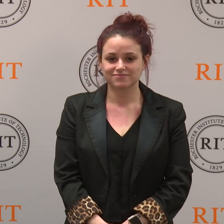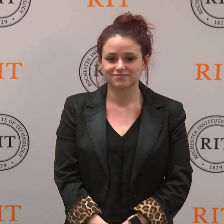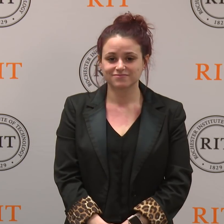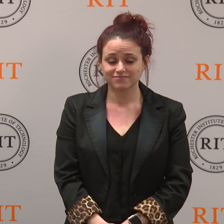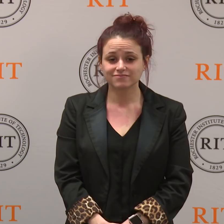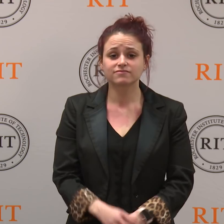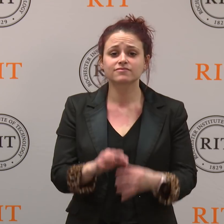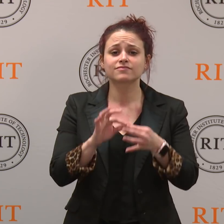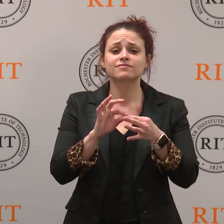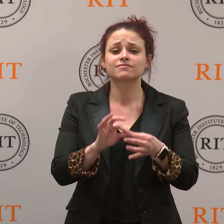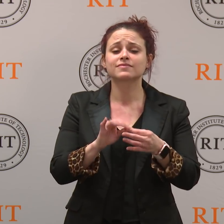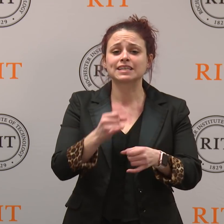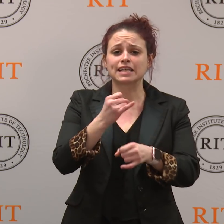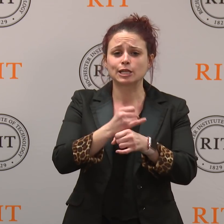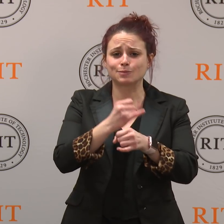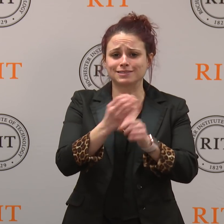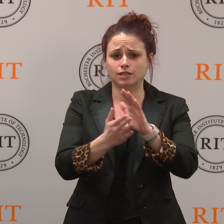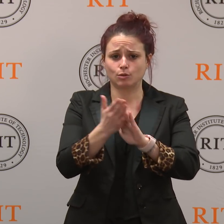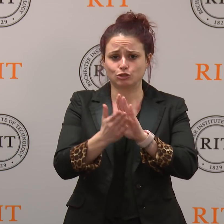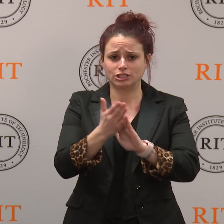On campus operations: